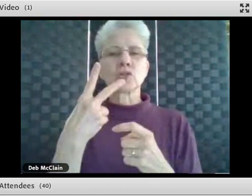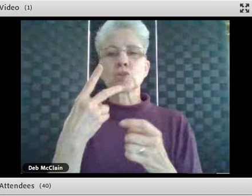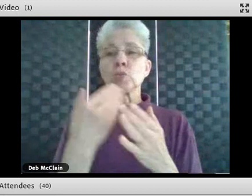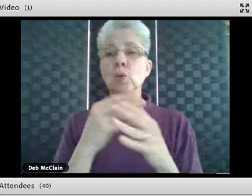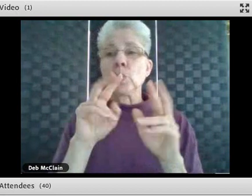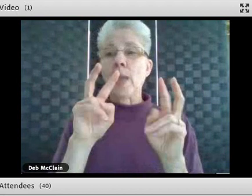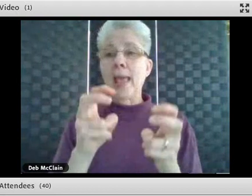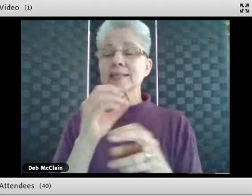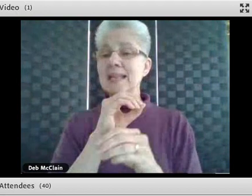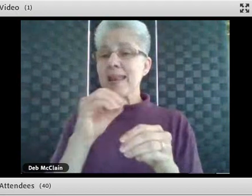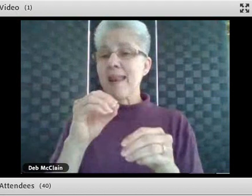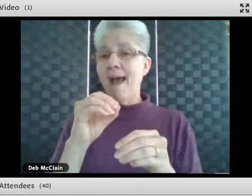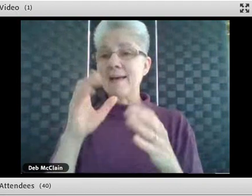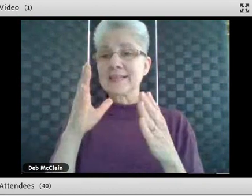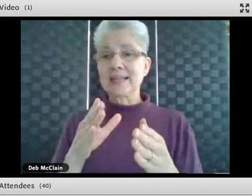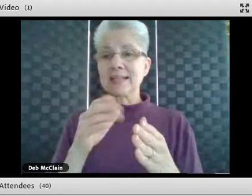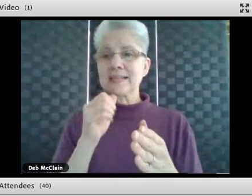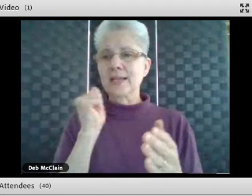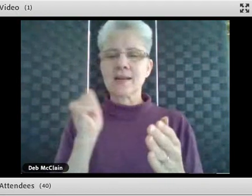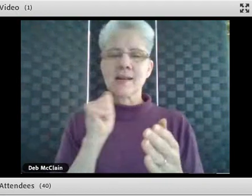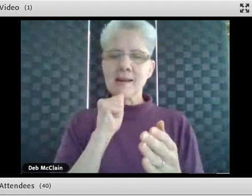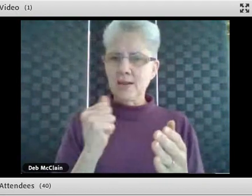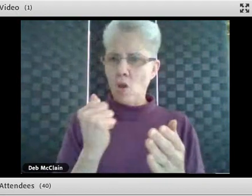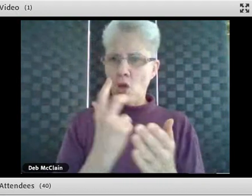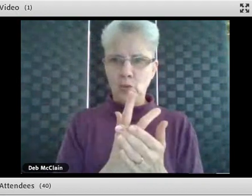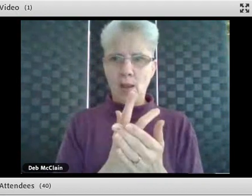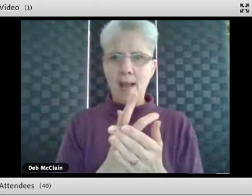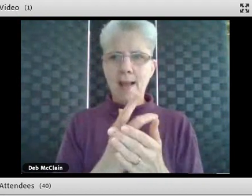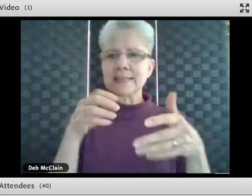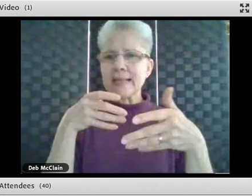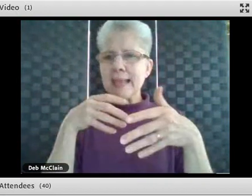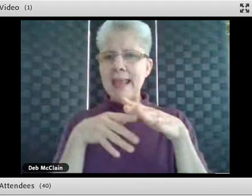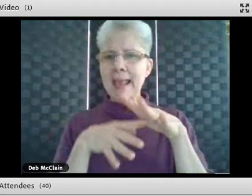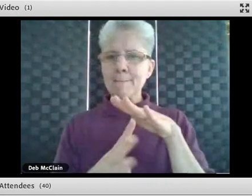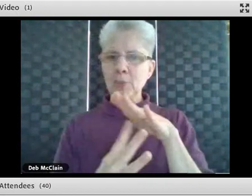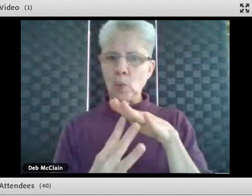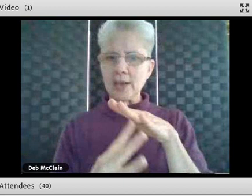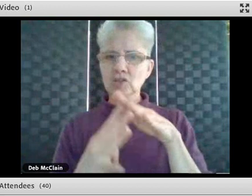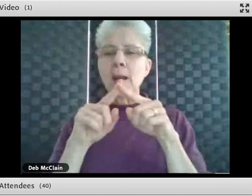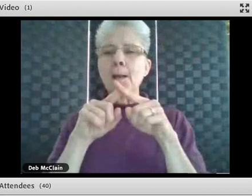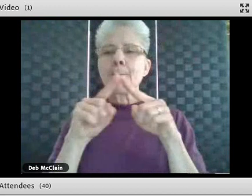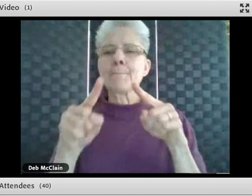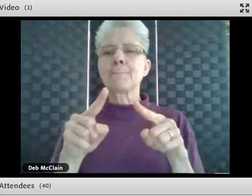"non-citizens" and "unauthorized immigration," but members of Congress tried to block it,